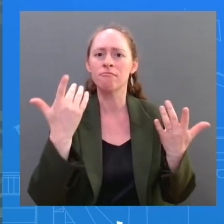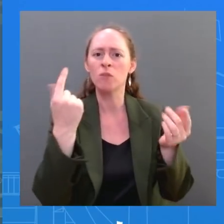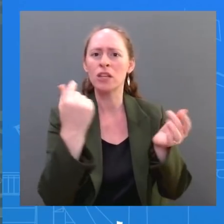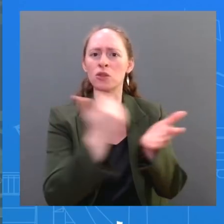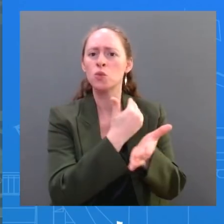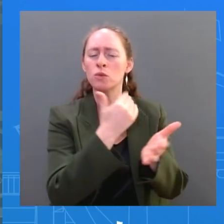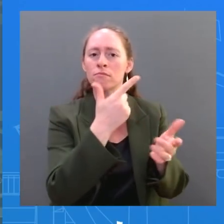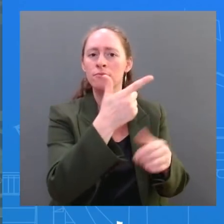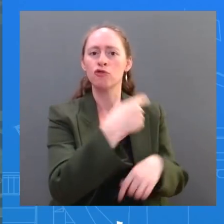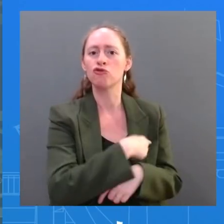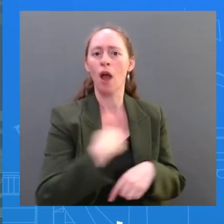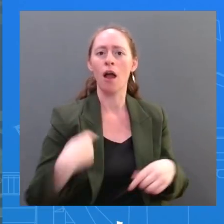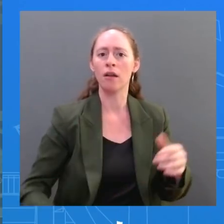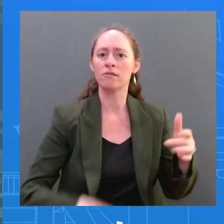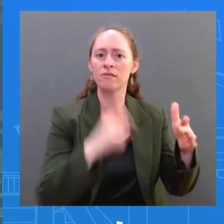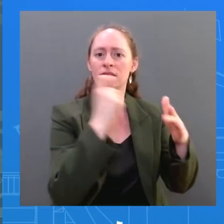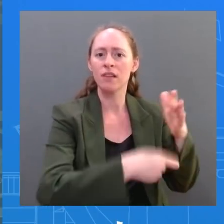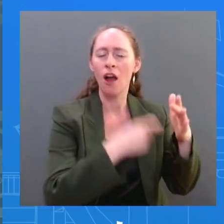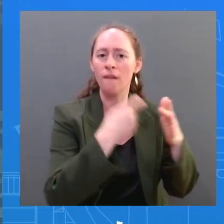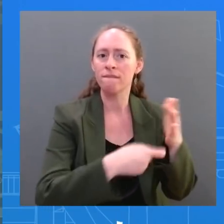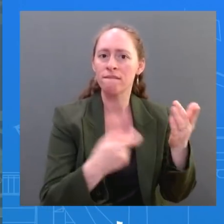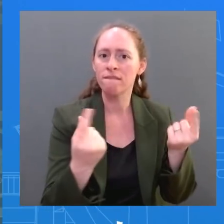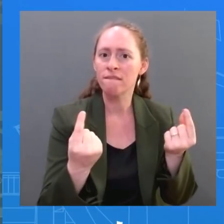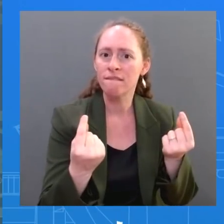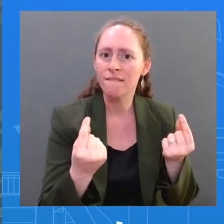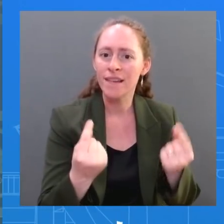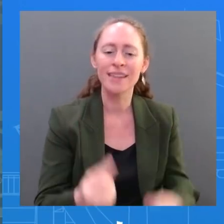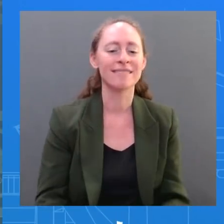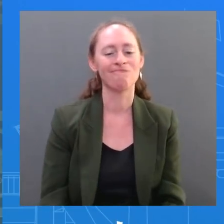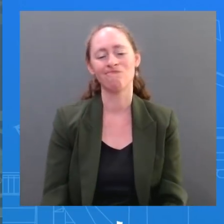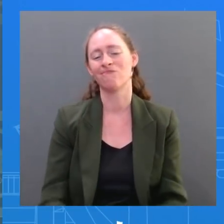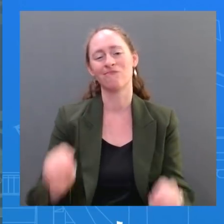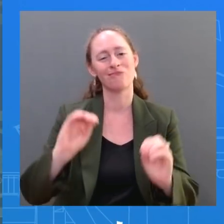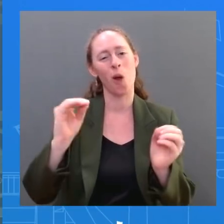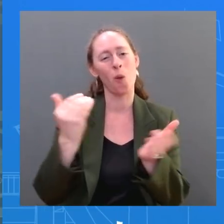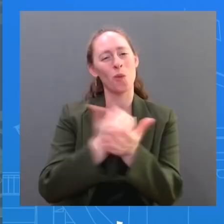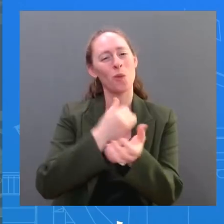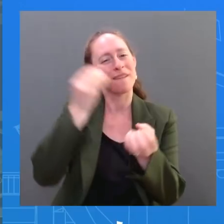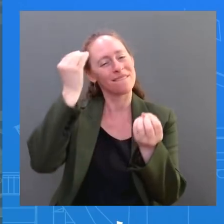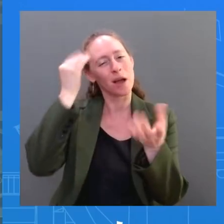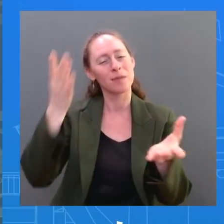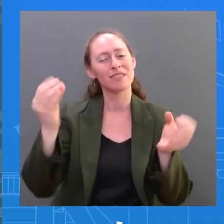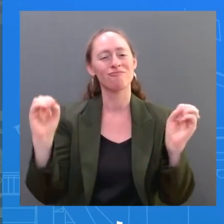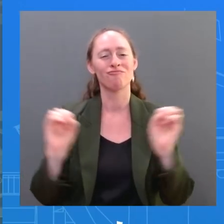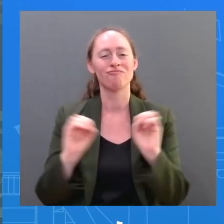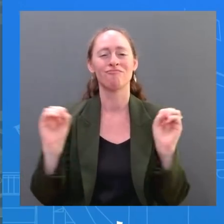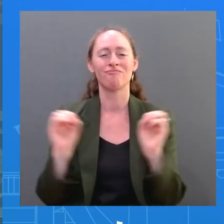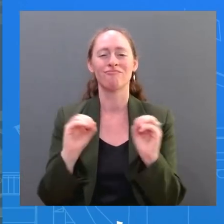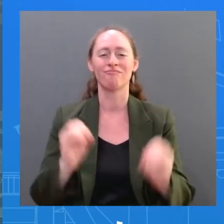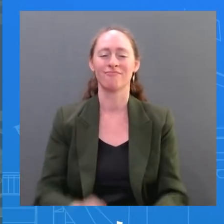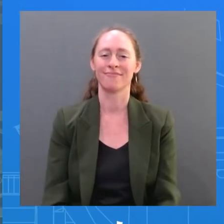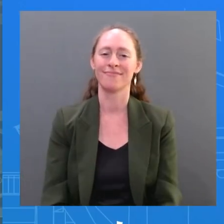clearly, right now, at this time on -- on the -- on the tariff decision. The President, as I've said many times,